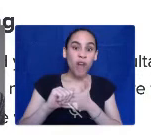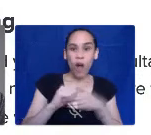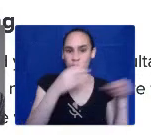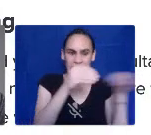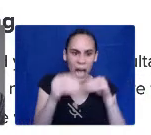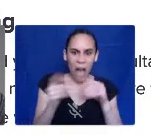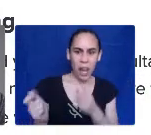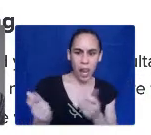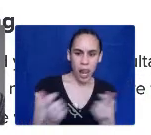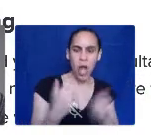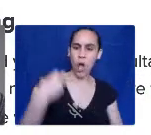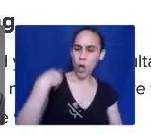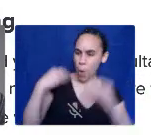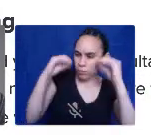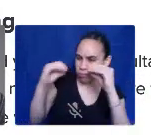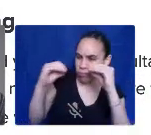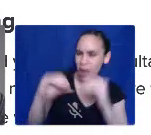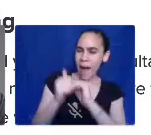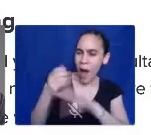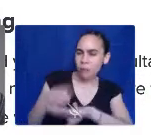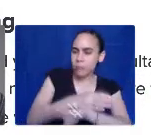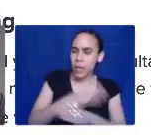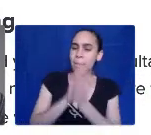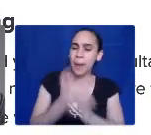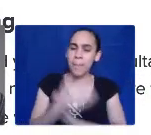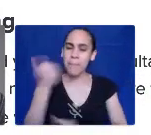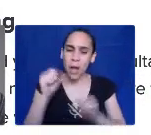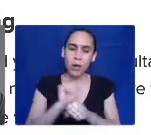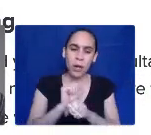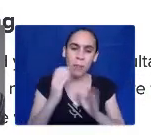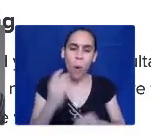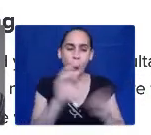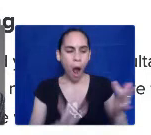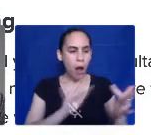people to be better employees or reaching out to a major brand like coca-cola and getting a new deal